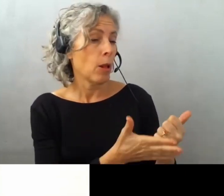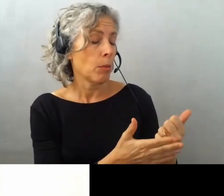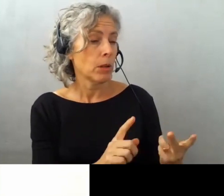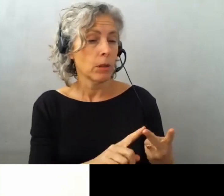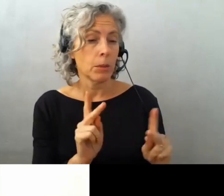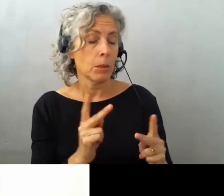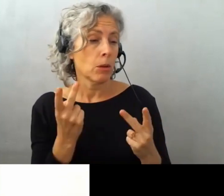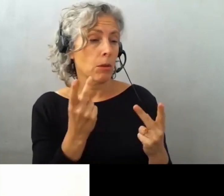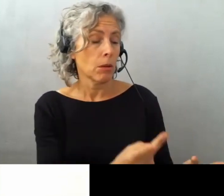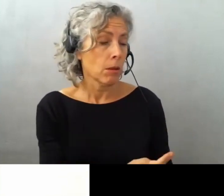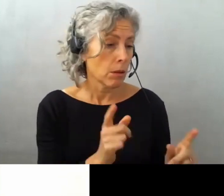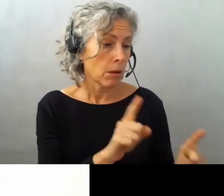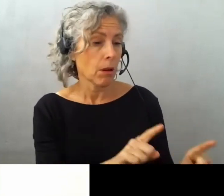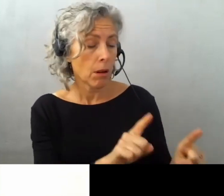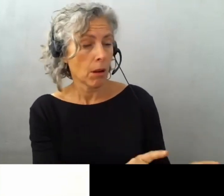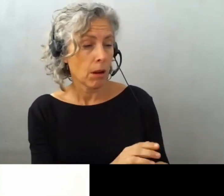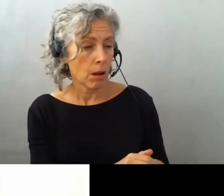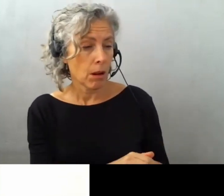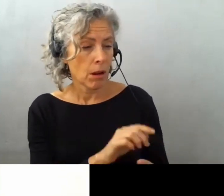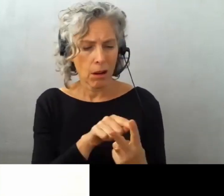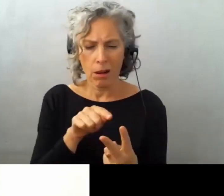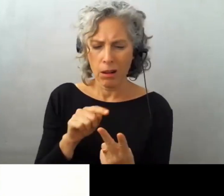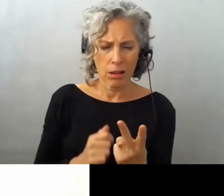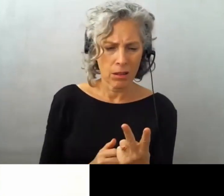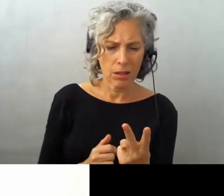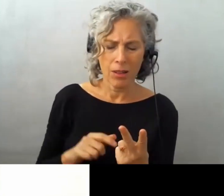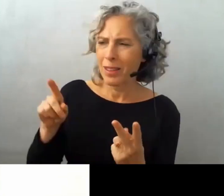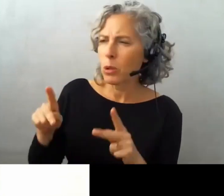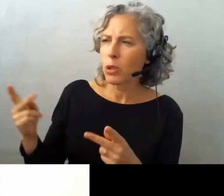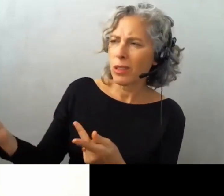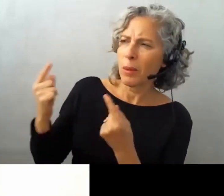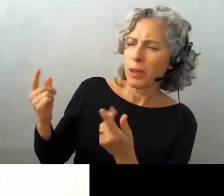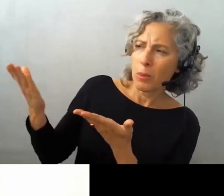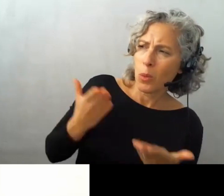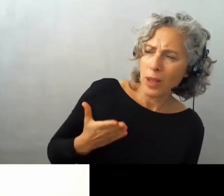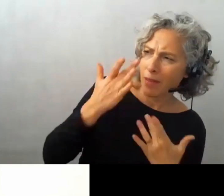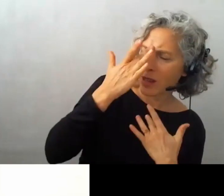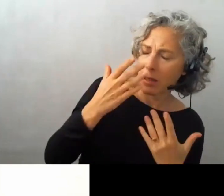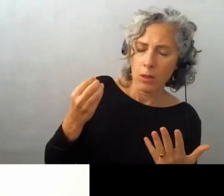single person who have coming over to your house could bring the virus over. So you have a lot of people who are in a